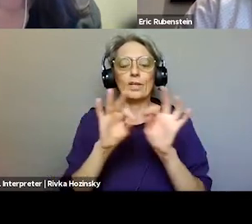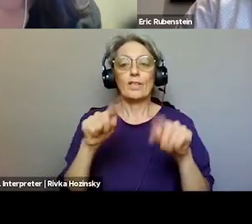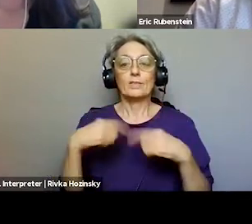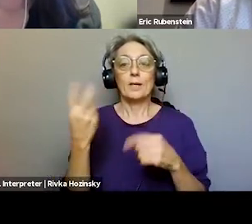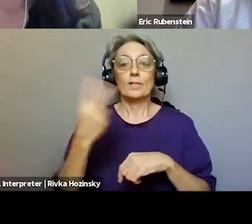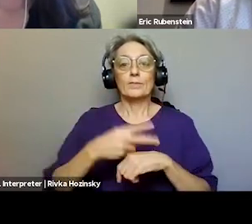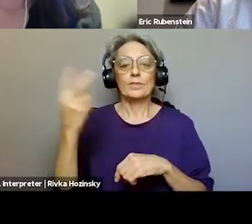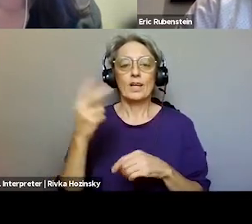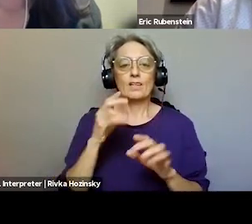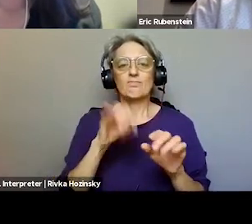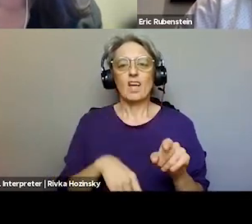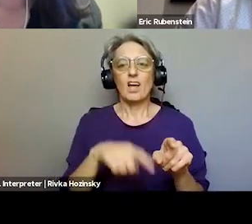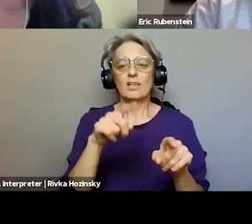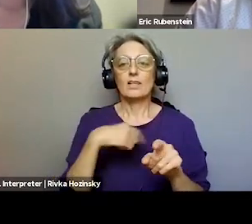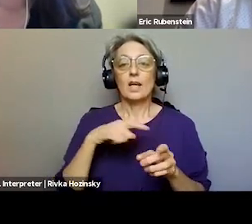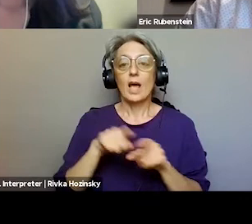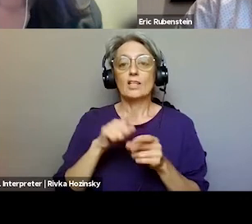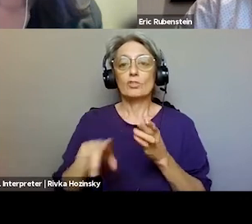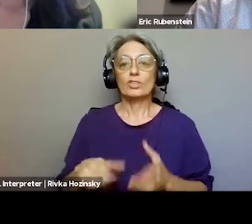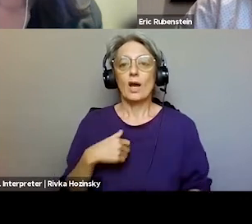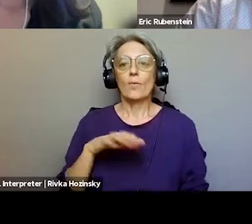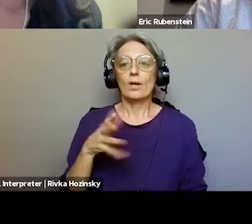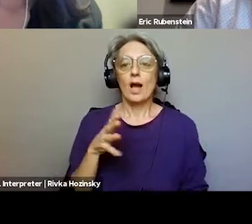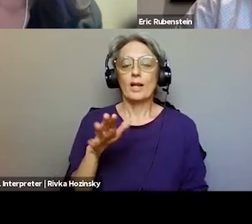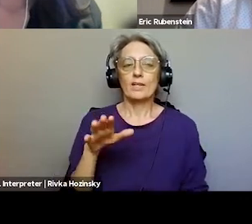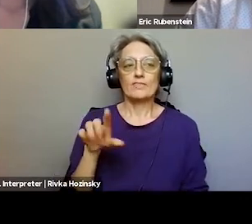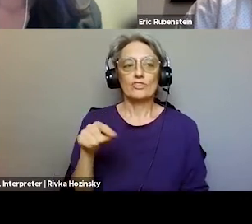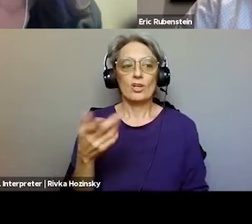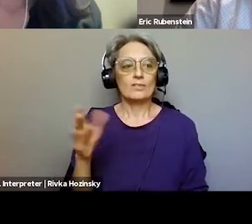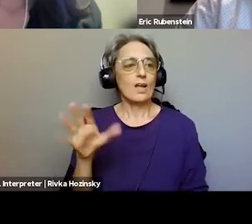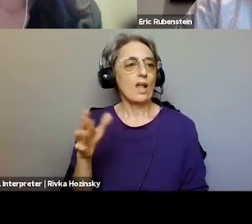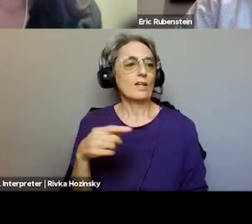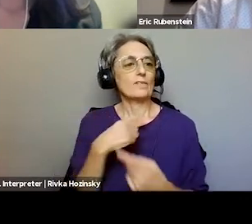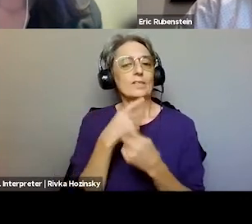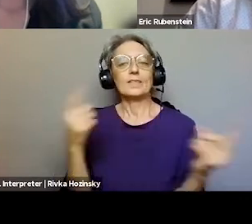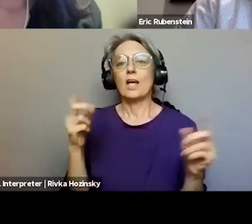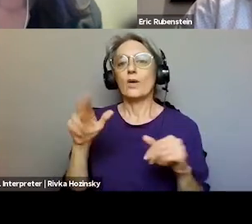researcher I’m just kind of going to be telling you all about the published articles of the